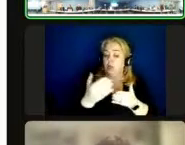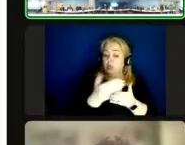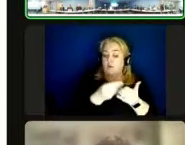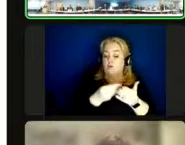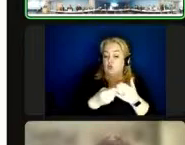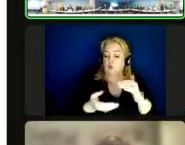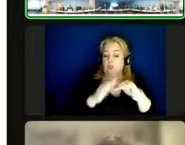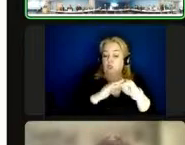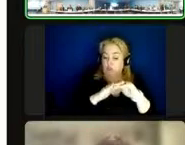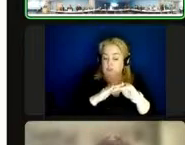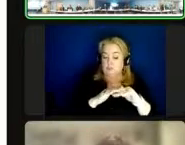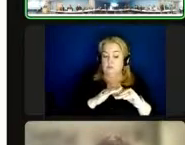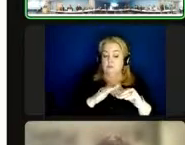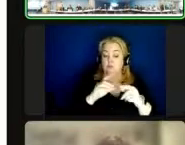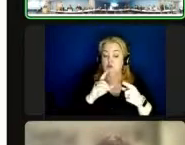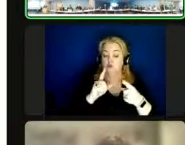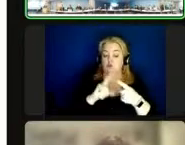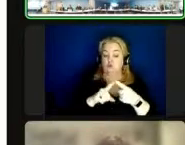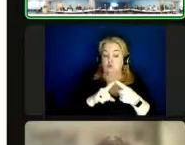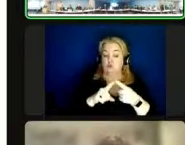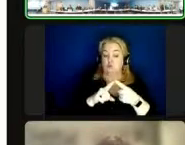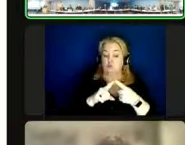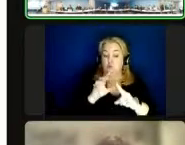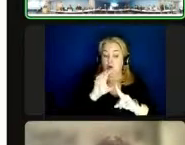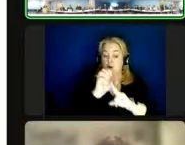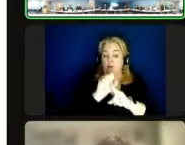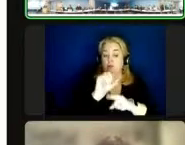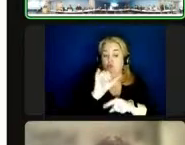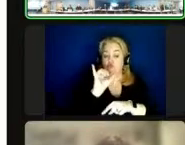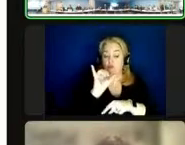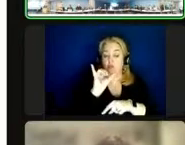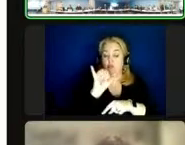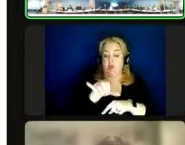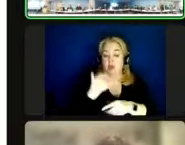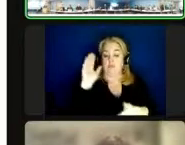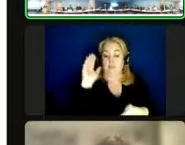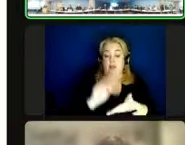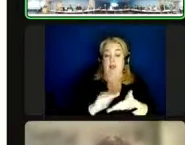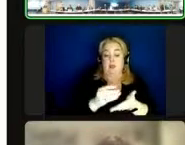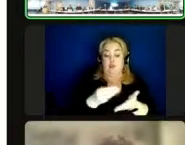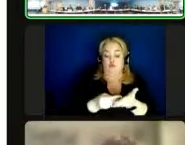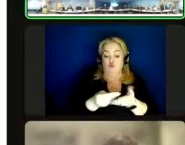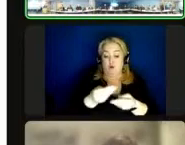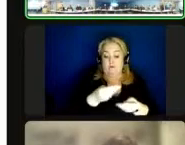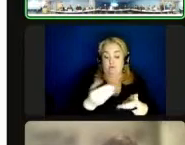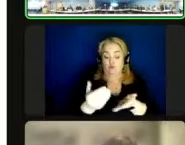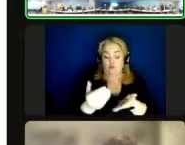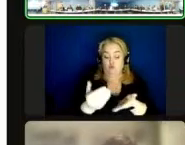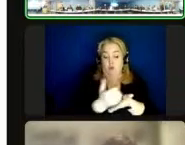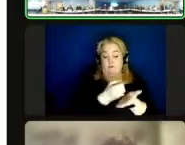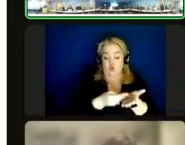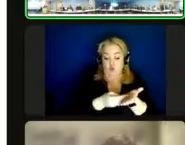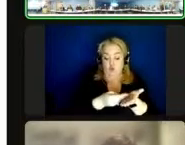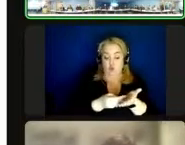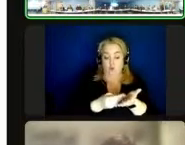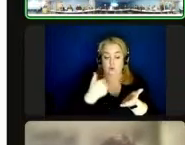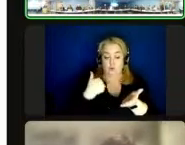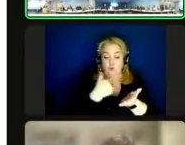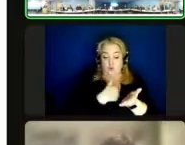IN THE LATE 90S REVIVAL BP CAP